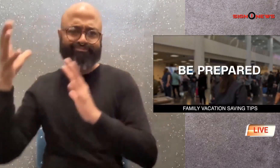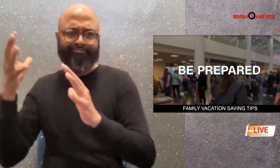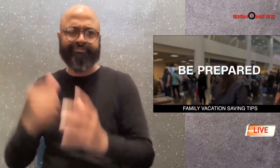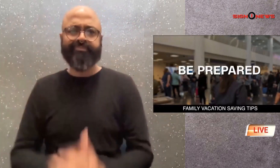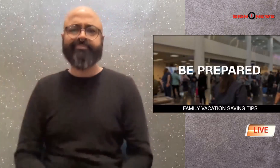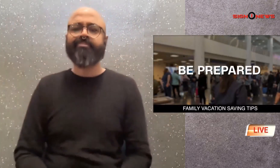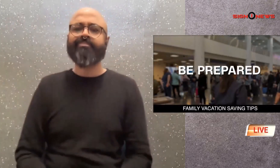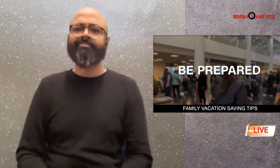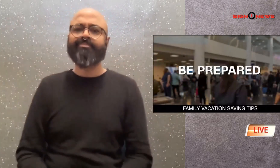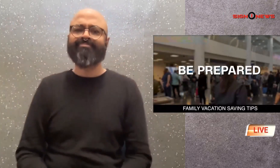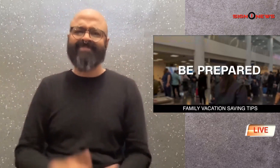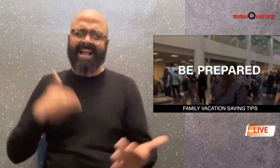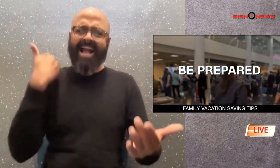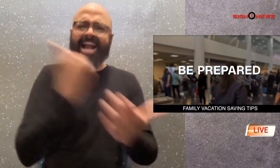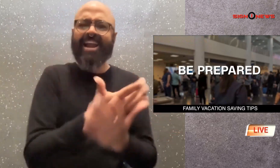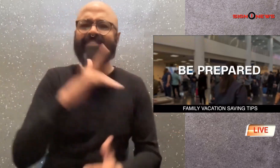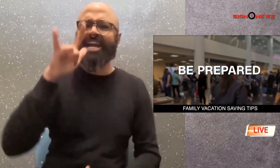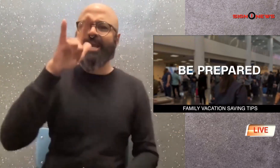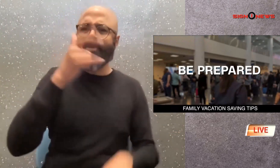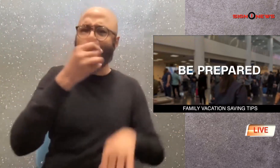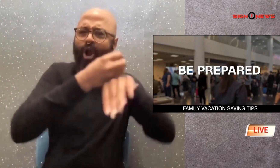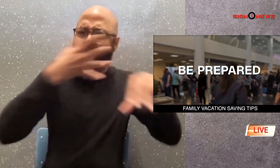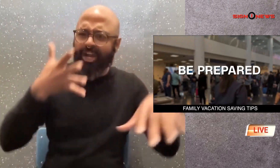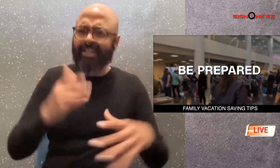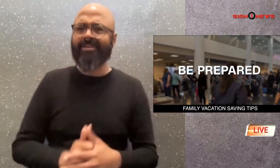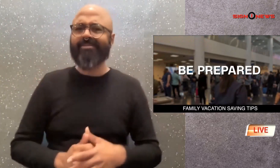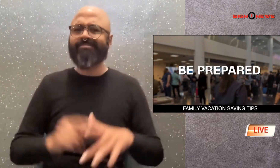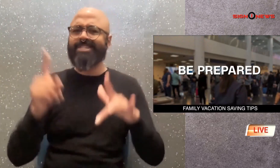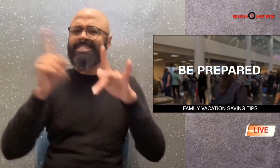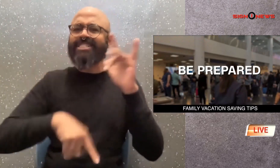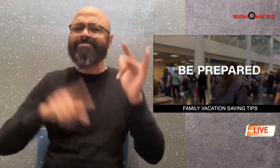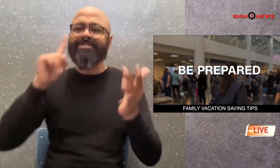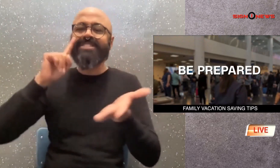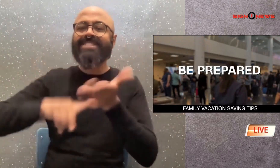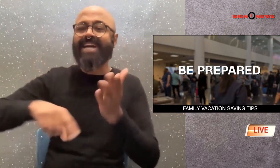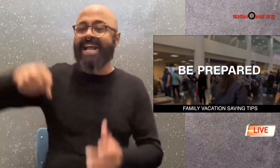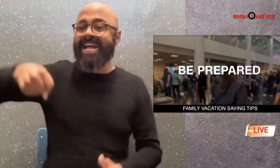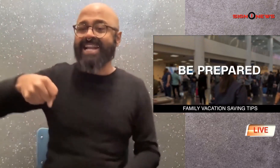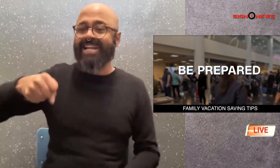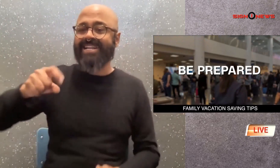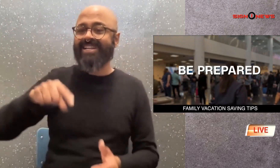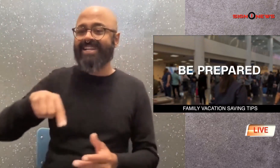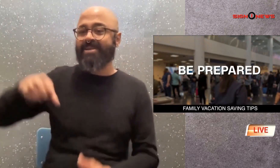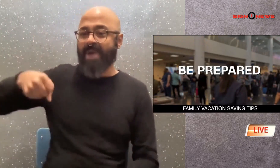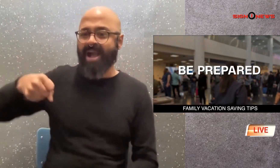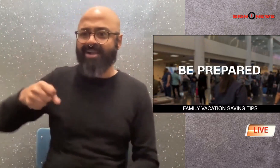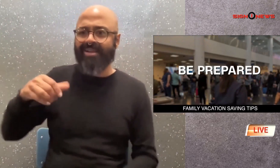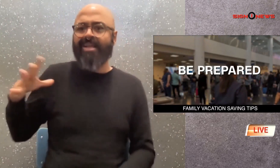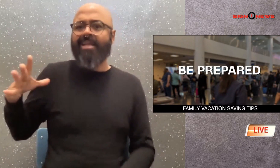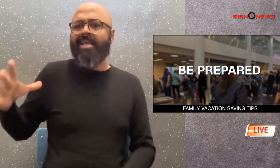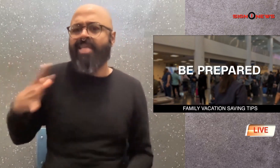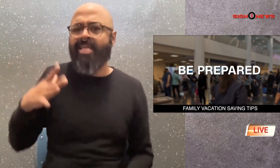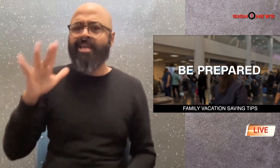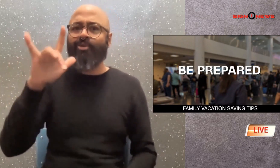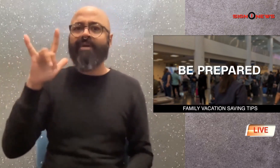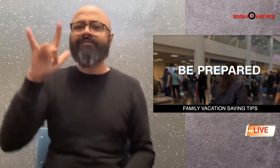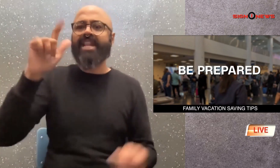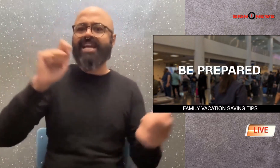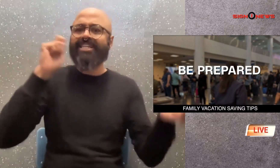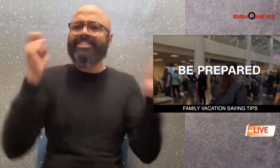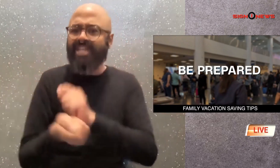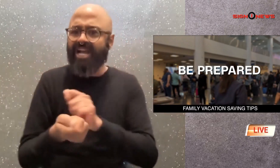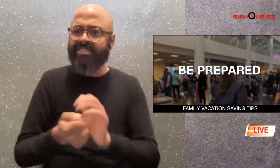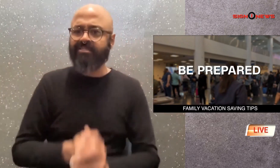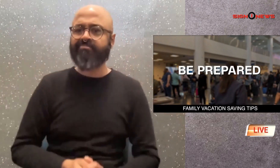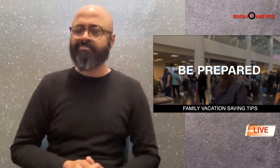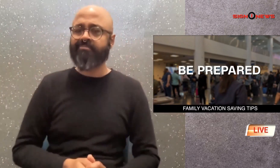summer travel disruptions get to the airport early skip checking your bags in case your